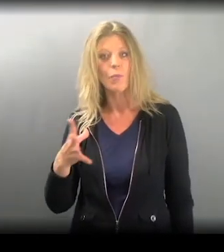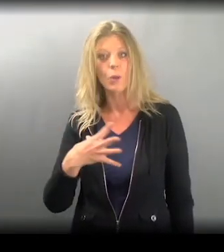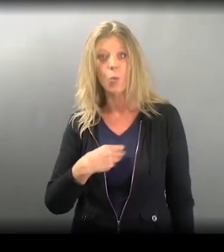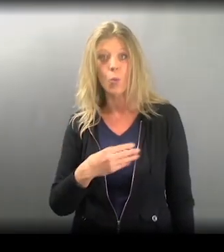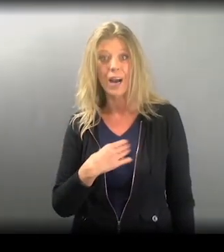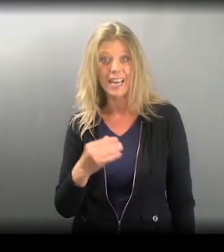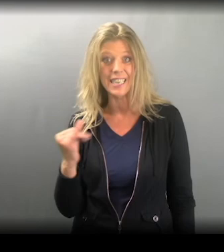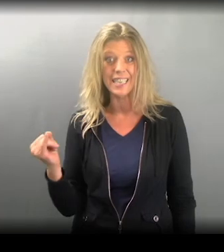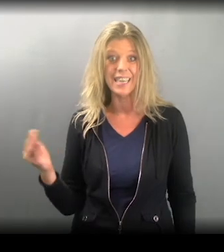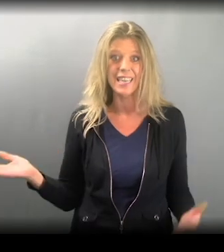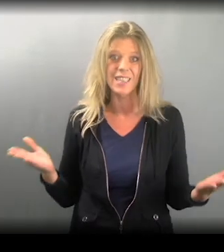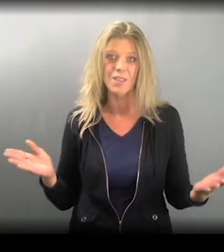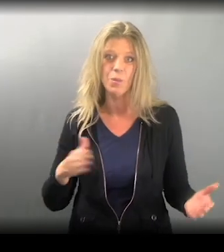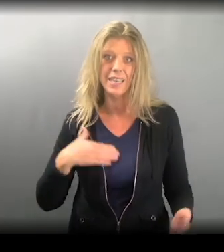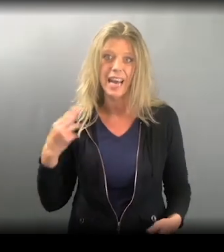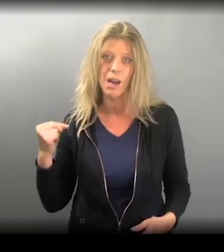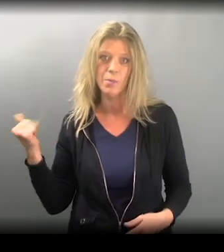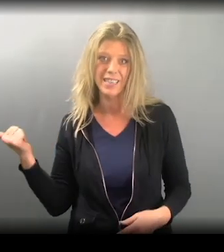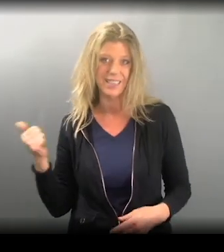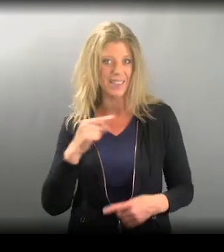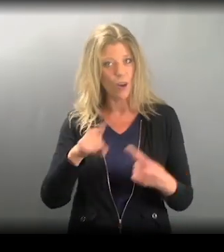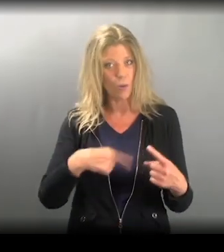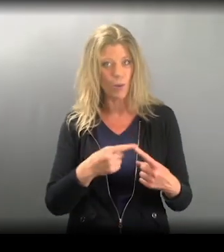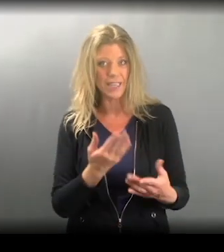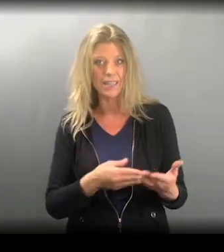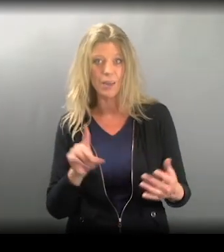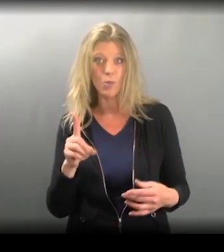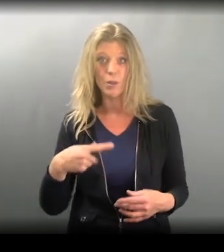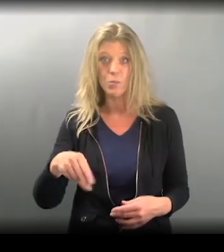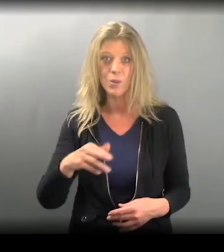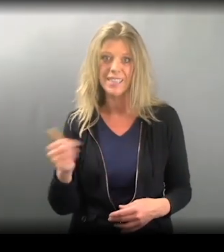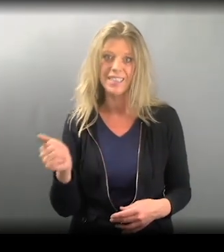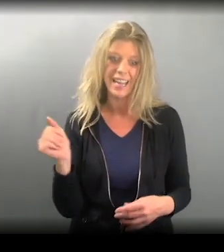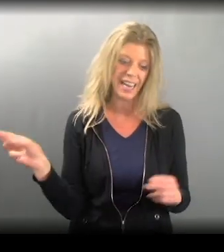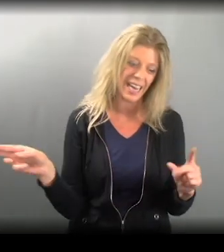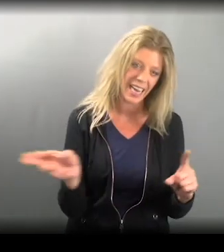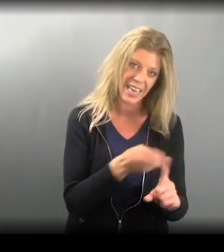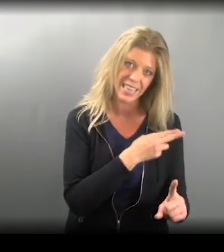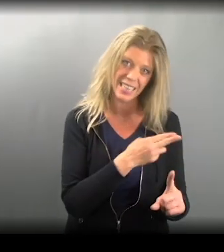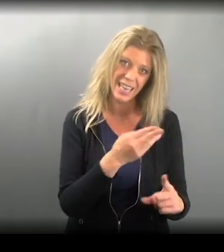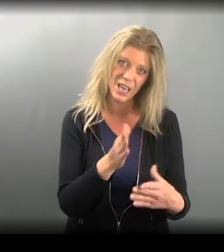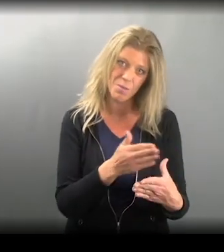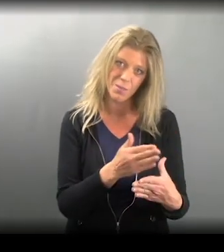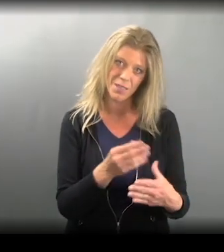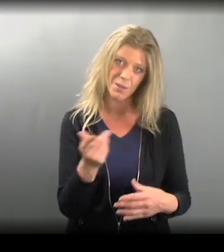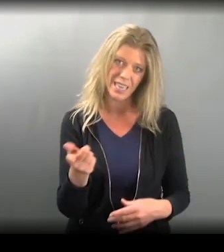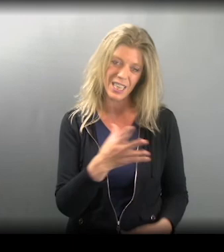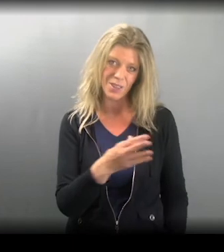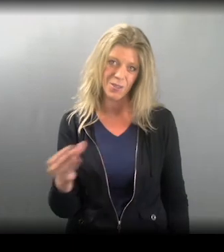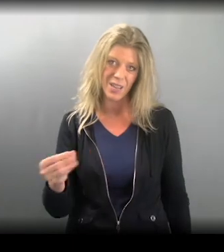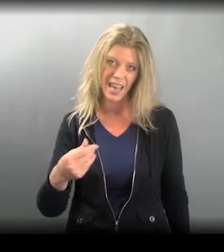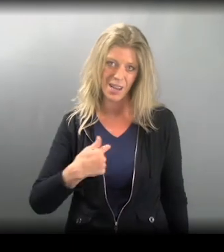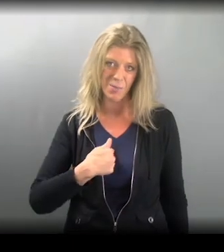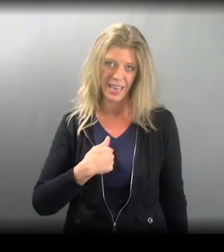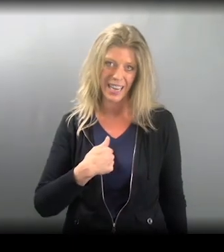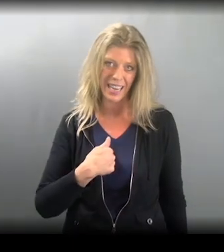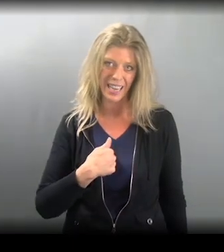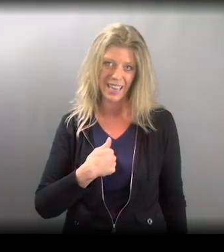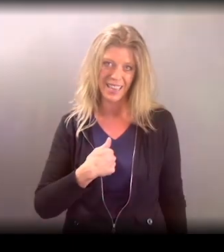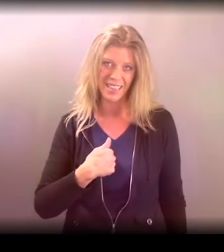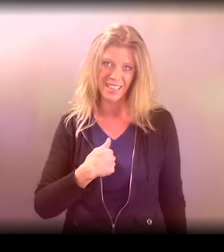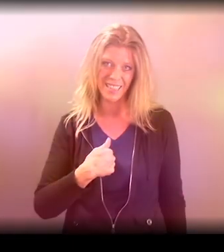White is what happens when someone puts a hit between you and me.